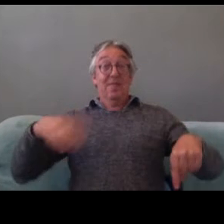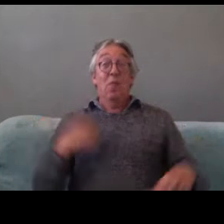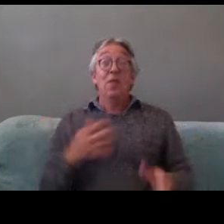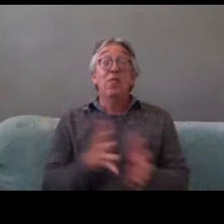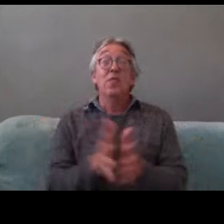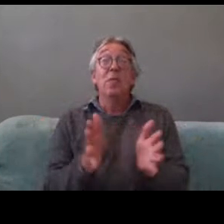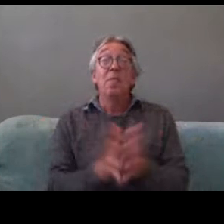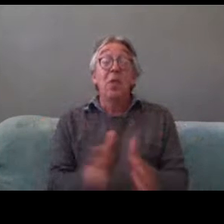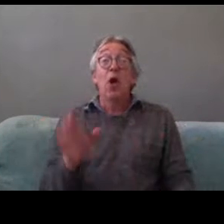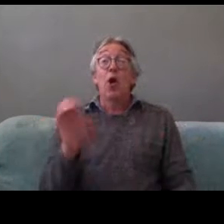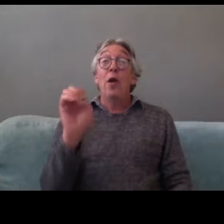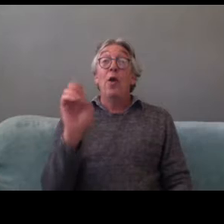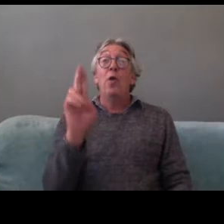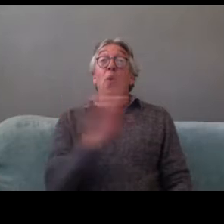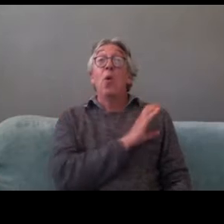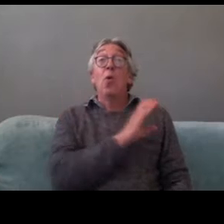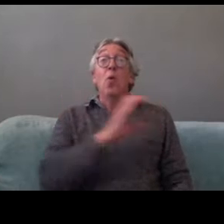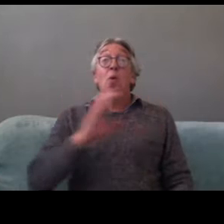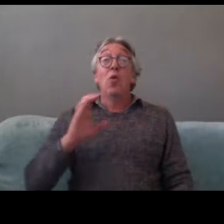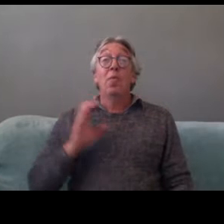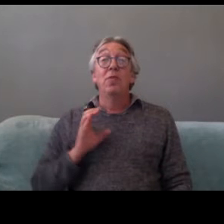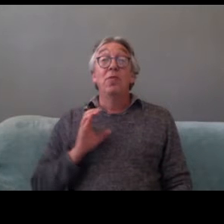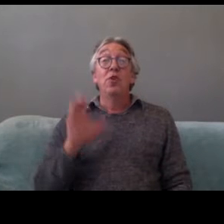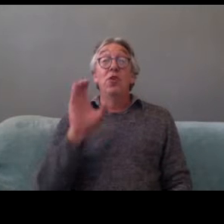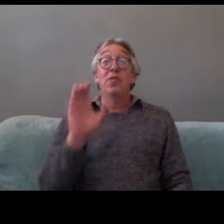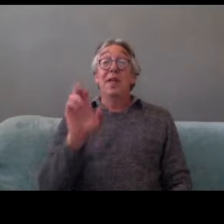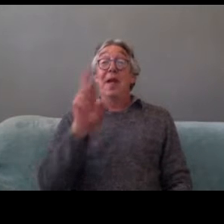which we call Coronavirus Response Investment Initiative (CRII)